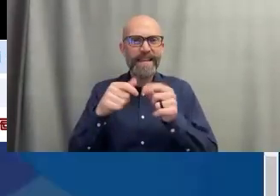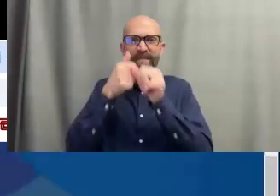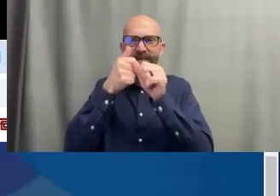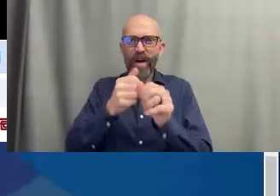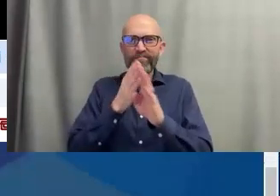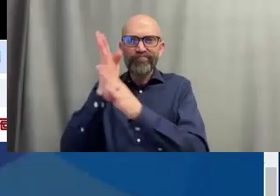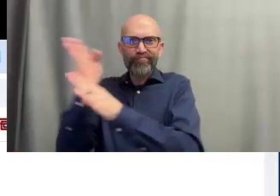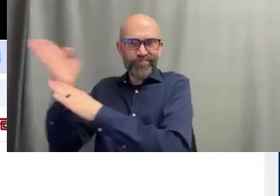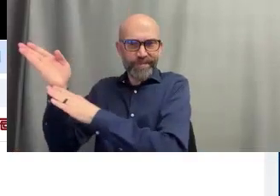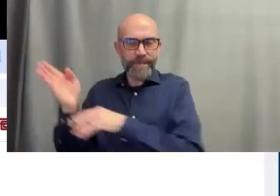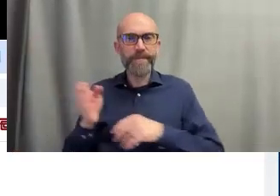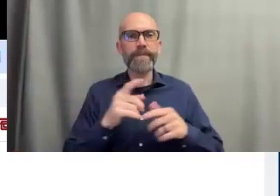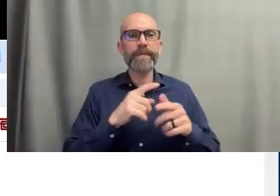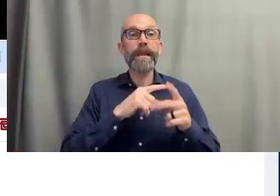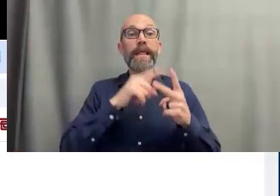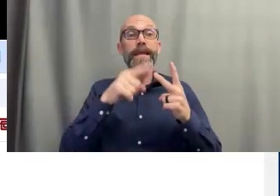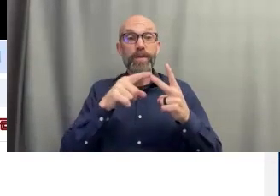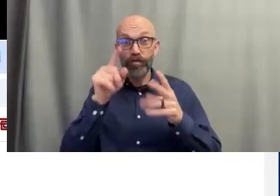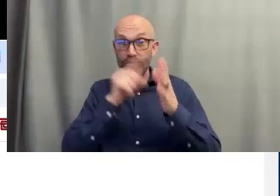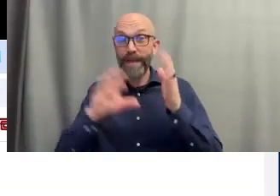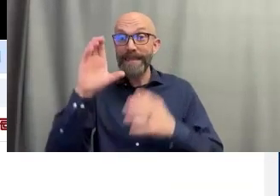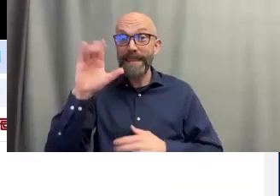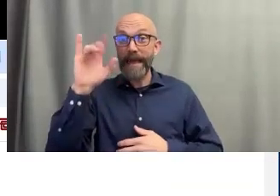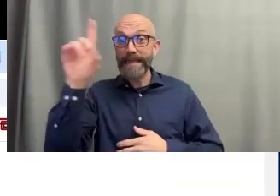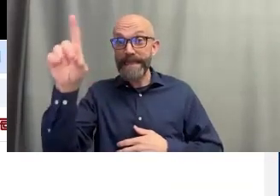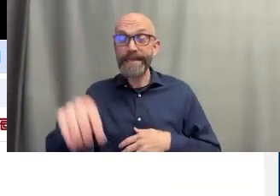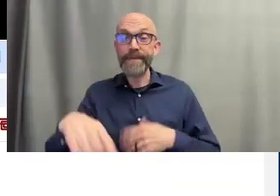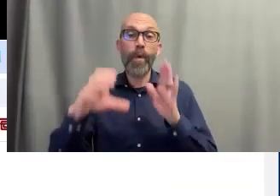But you can also look by see CID course number, and those kinds of things.